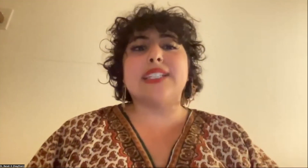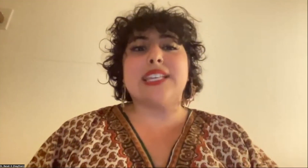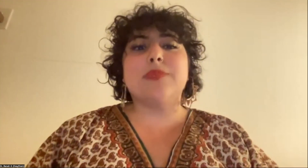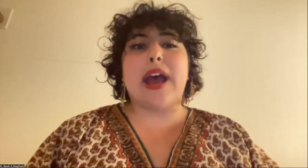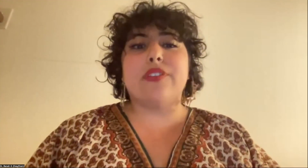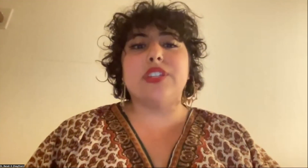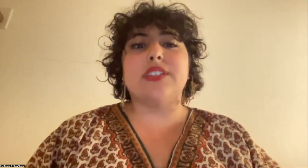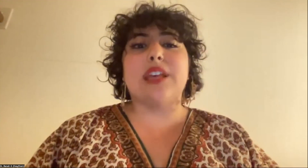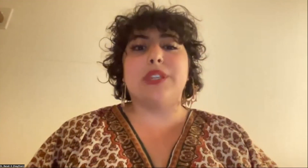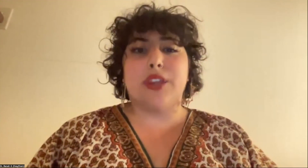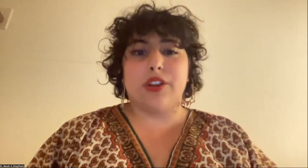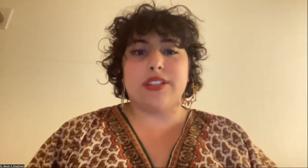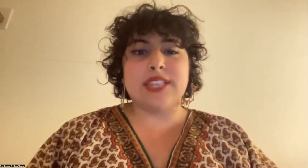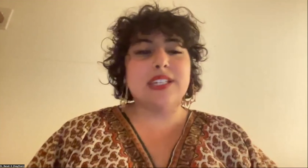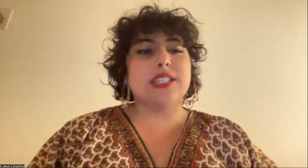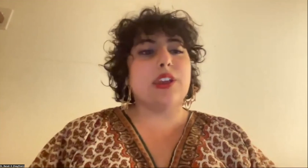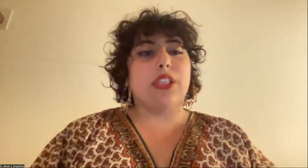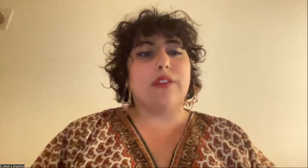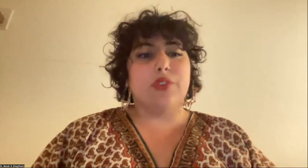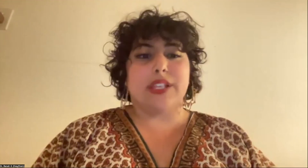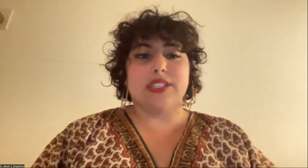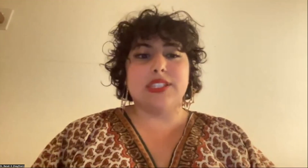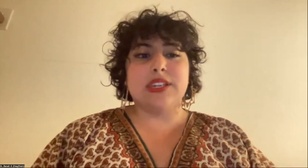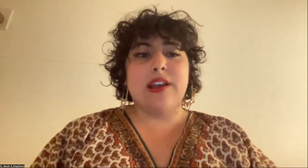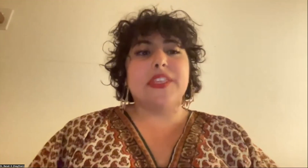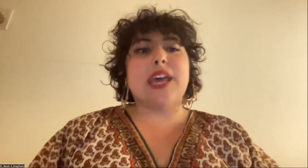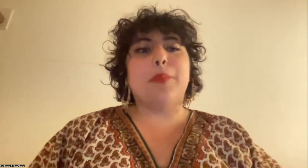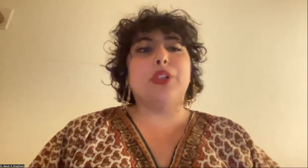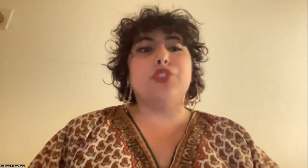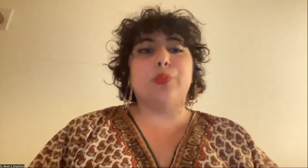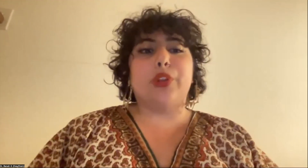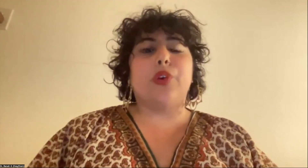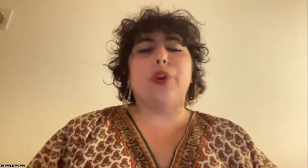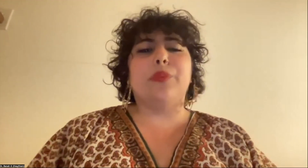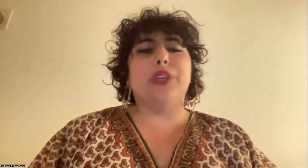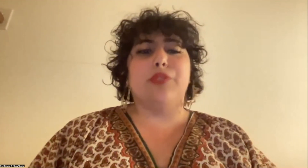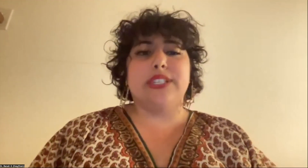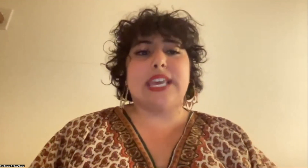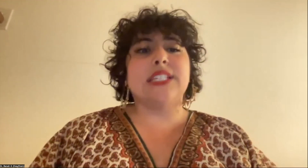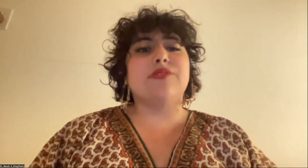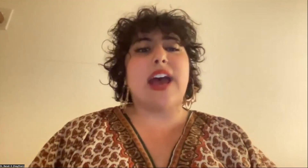access path to the cemeteries to see our loved ones. The temple of Jupiter will be resanctified